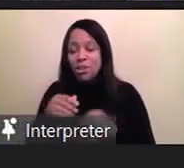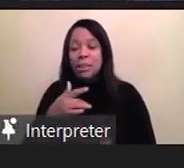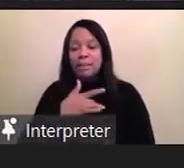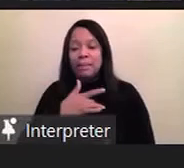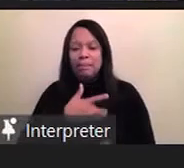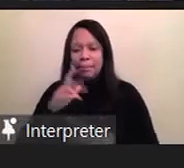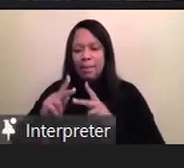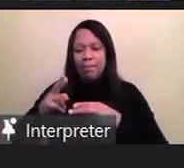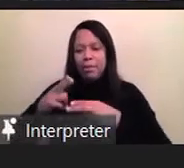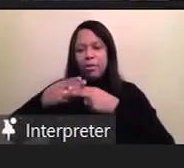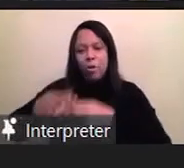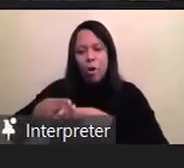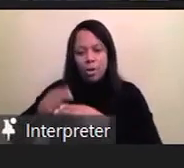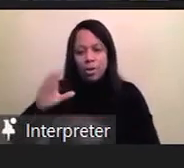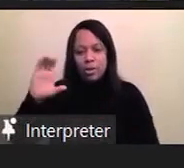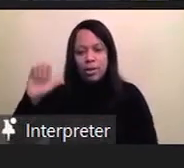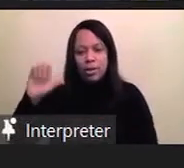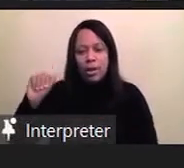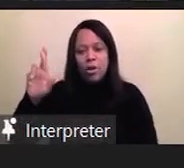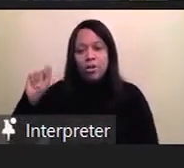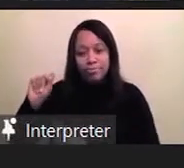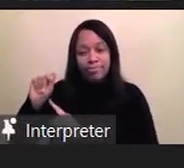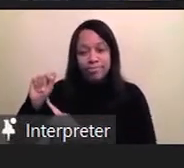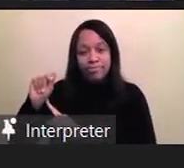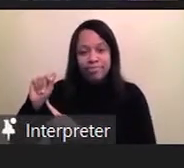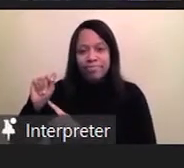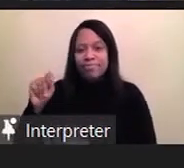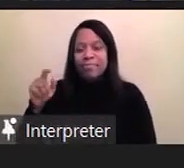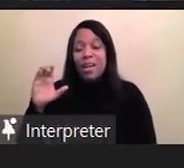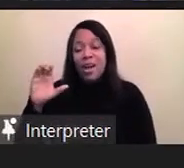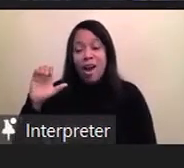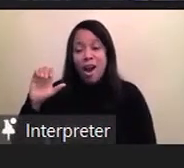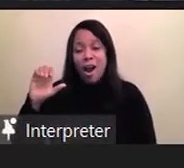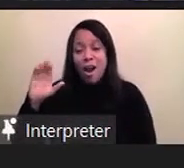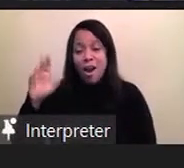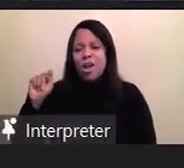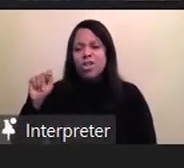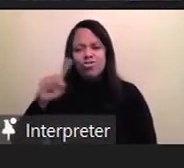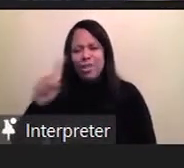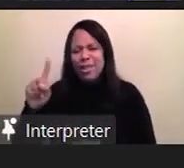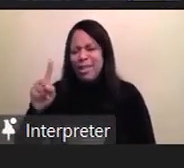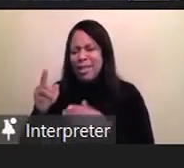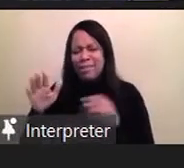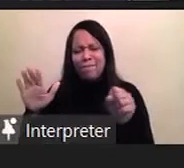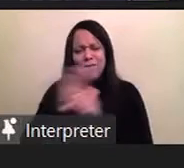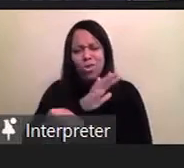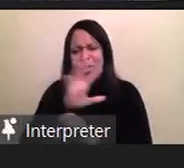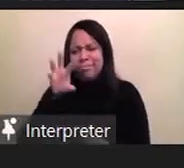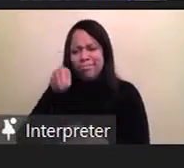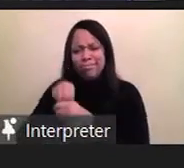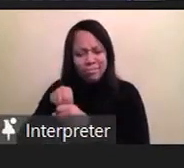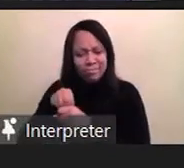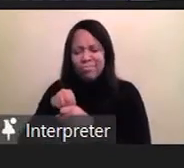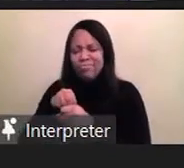CART captioning is perhaps the most ubiquitous and inclusive accommodation for the deaf and hard of hearing communities